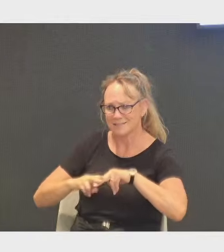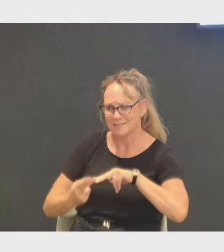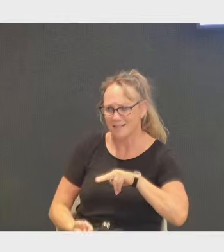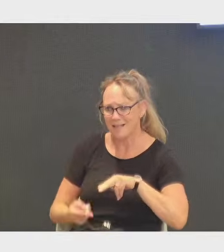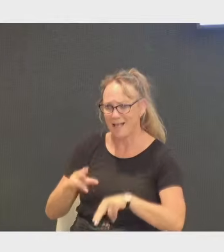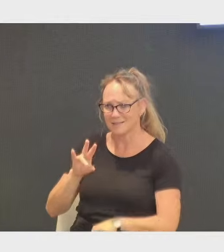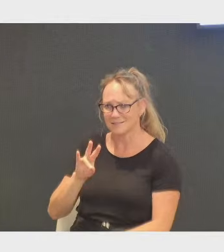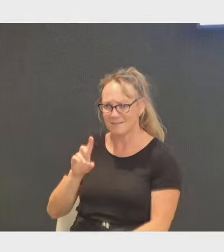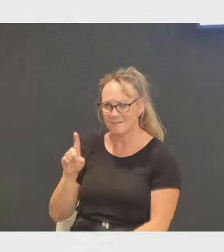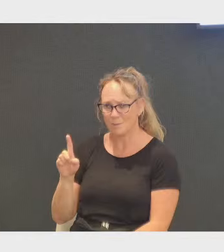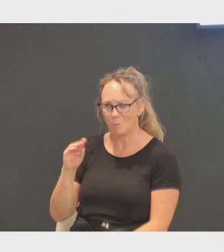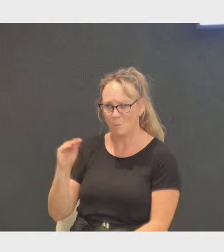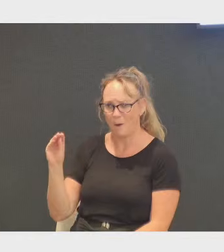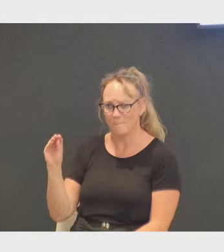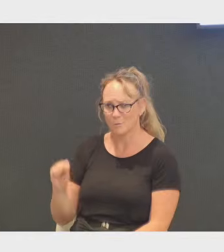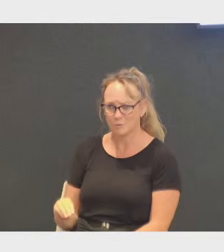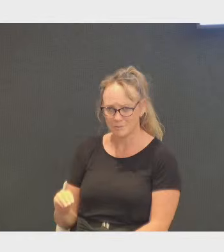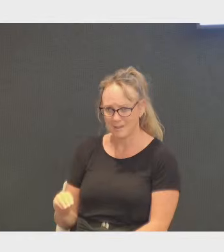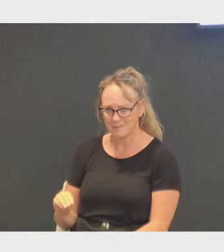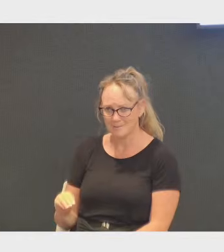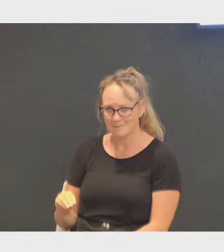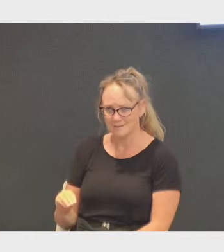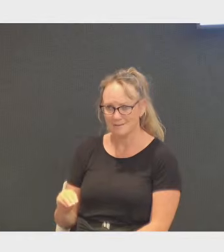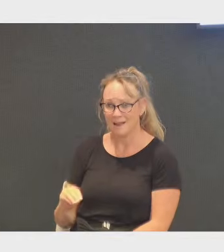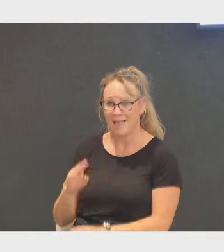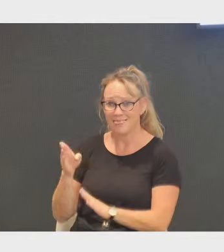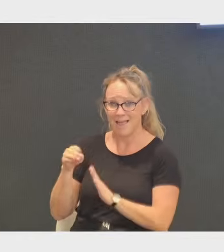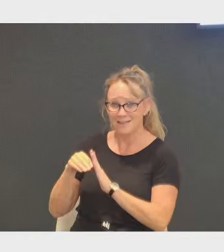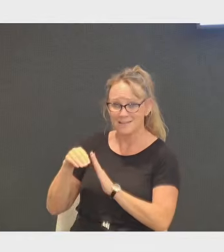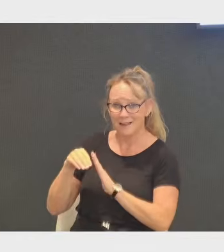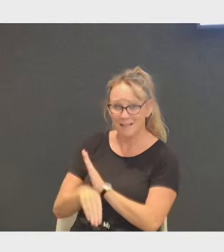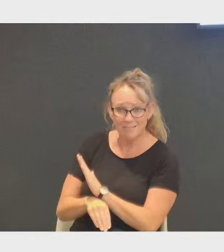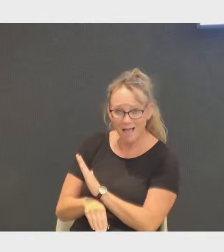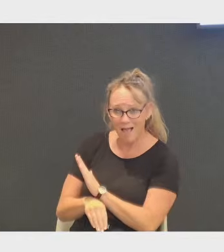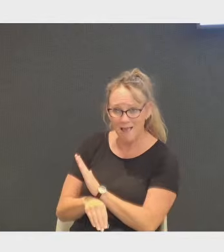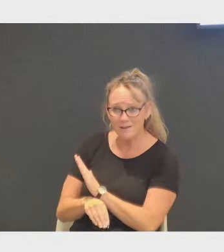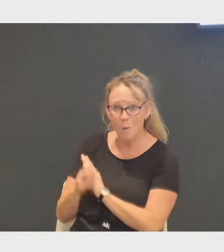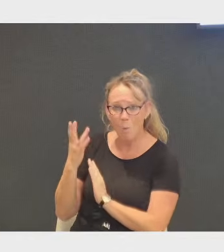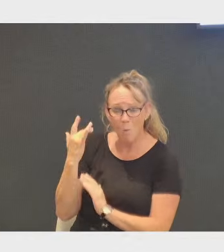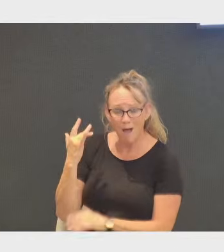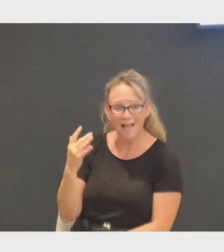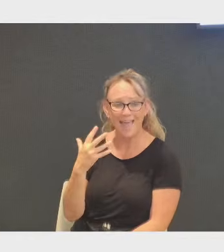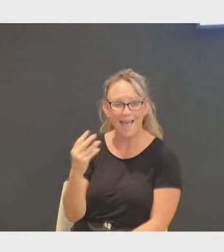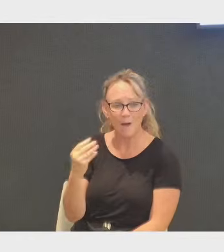levy period. They found that that decline was driven almost entirely by out of home placement